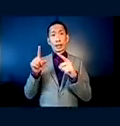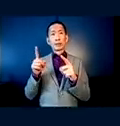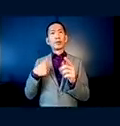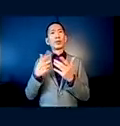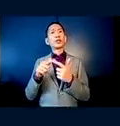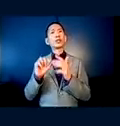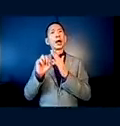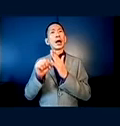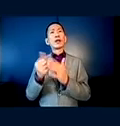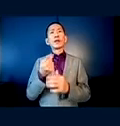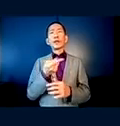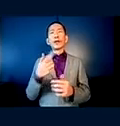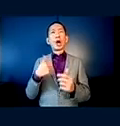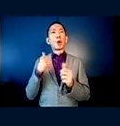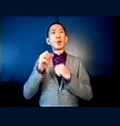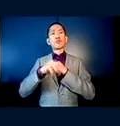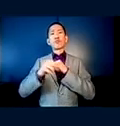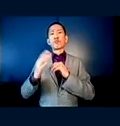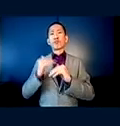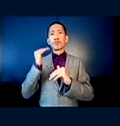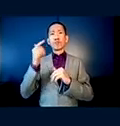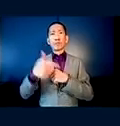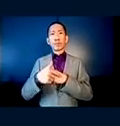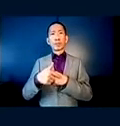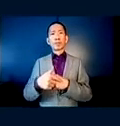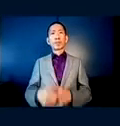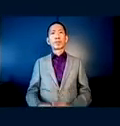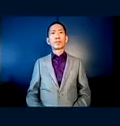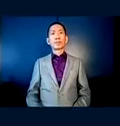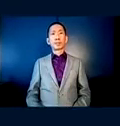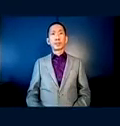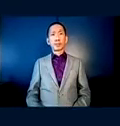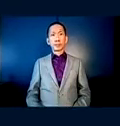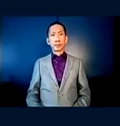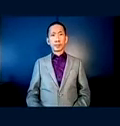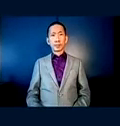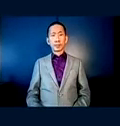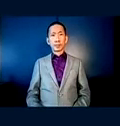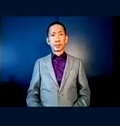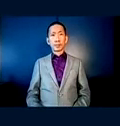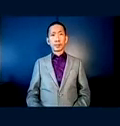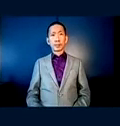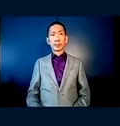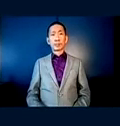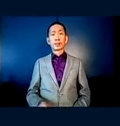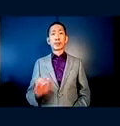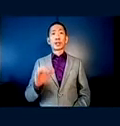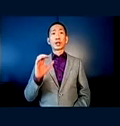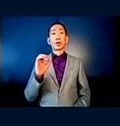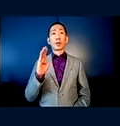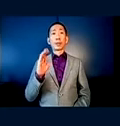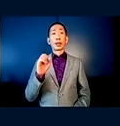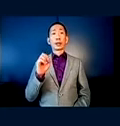TERMS OF FUNDING ANNOUNCEMENTS. LET ME HIGHLIGHT A FEW, I WON'T SPEND A LOT OF TIME HERE. NEXT SLIDE.